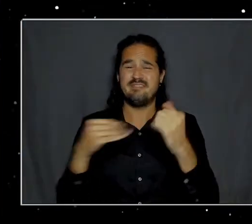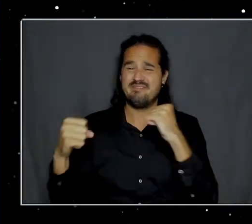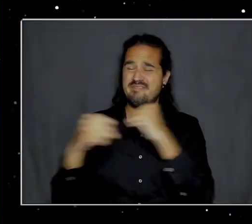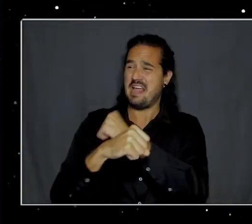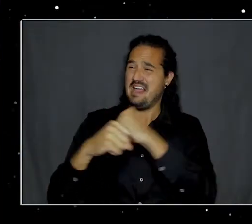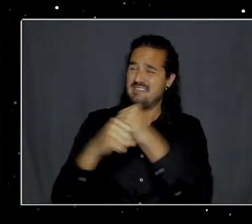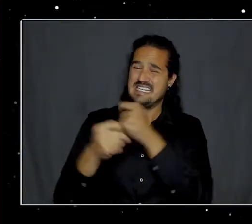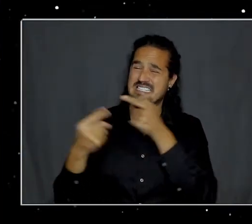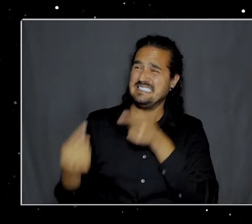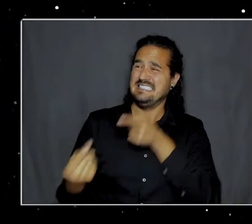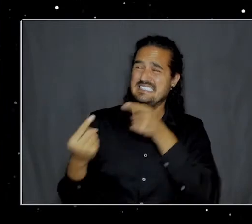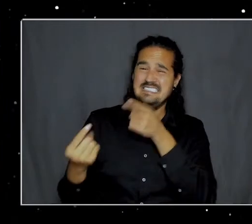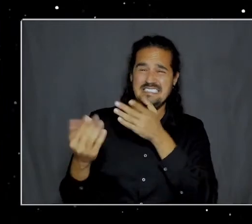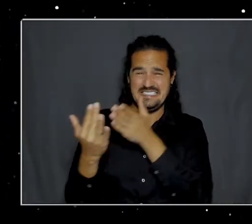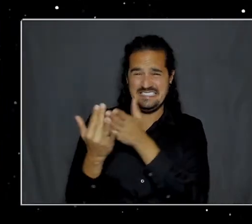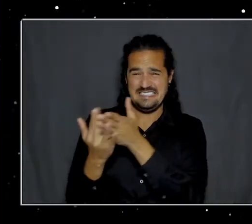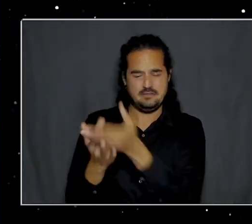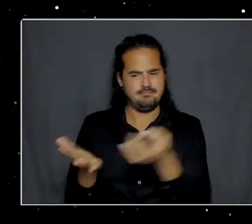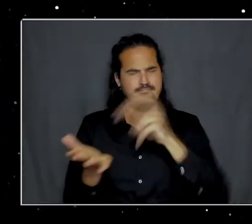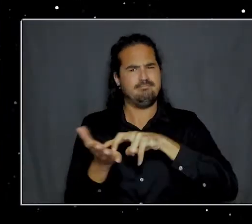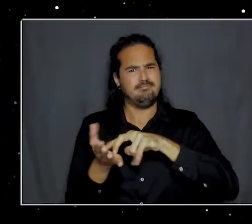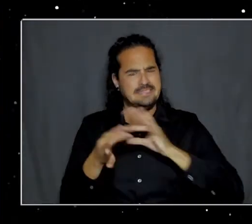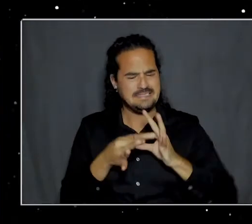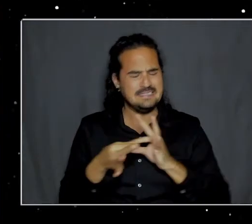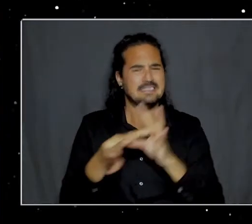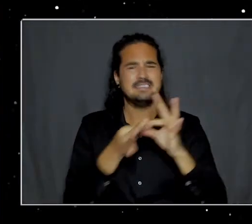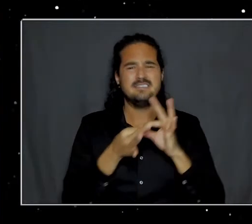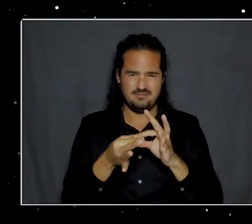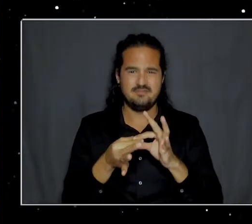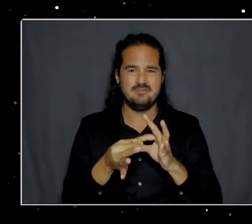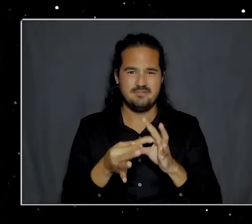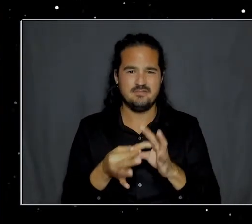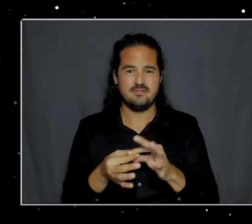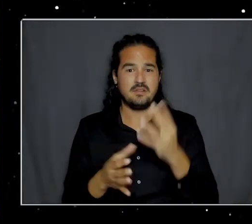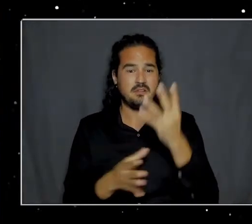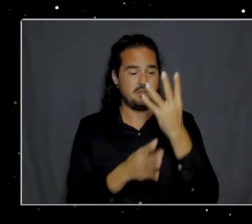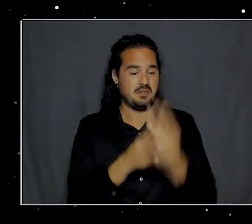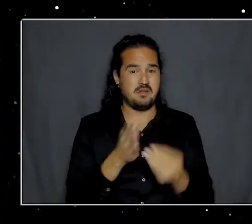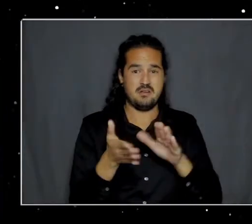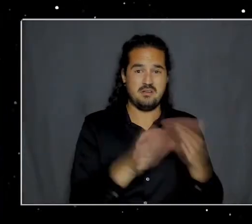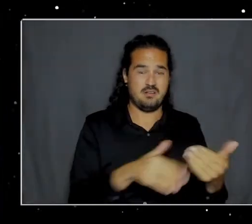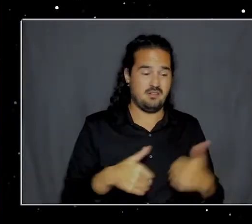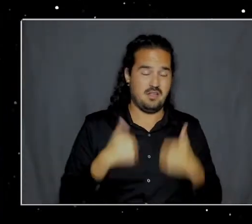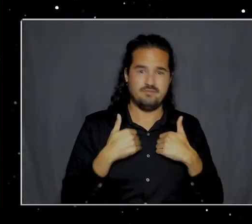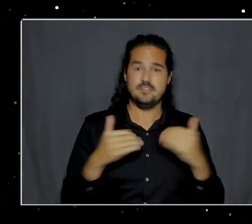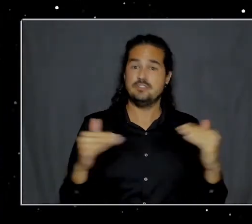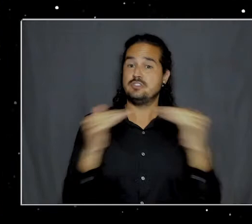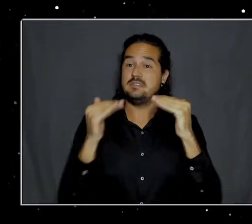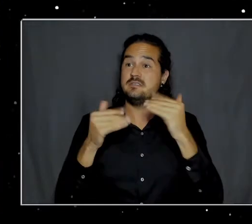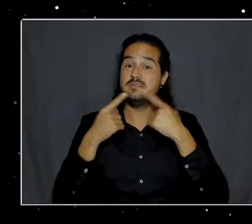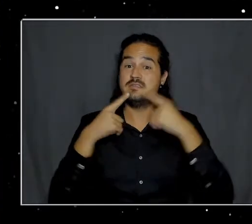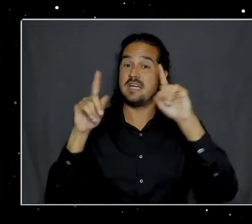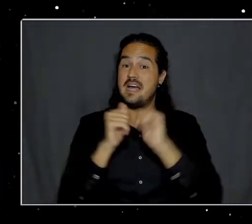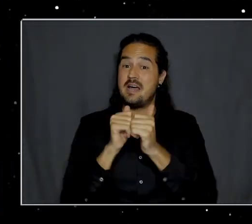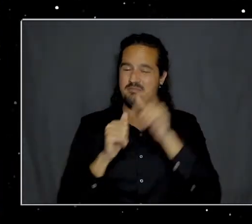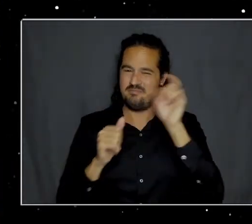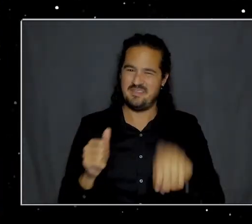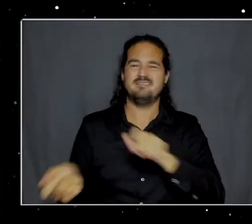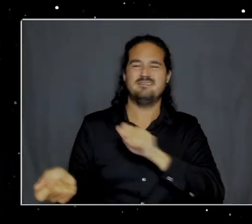NO MATTER THE FIGHT, WE MUST STAND AND UNITE. DEVITTA BRISCOE: THE TRUE JUSTICE FOR THE LOSS OF THEIR LIVES WILL COME WITH REFORMING THE POLICIES IN WASHINGTON.